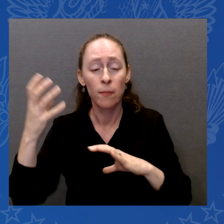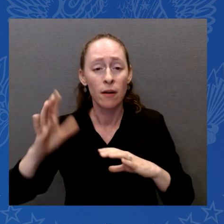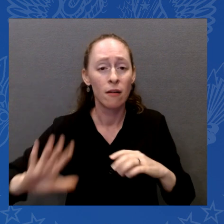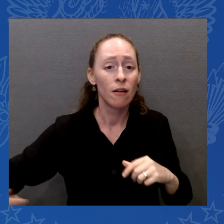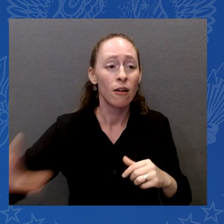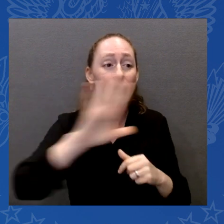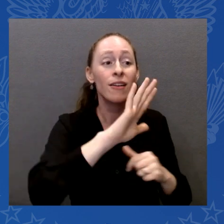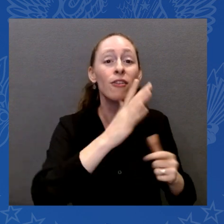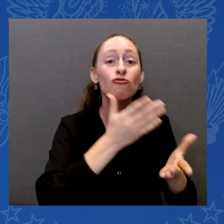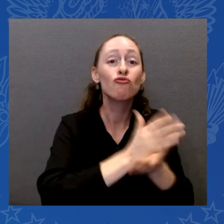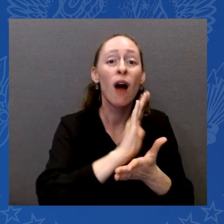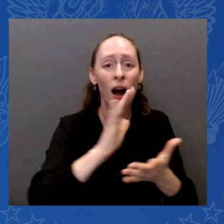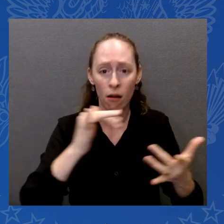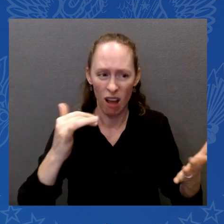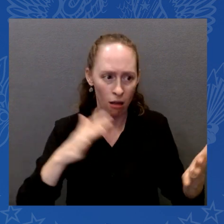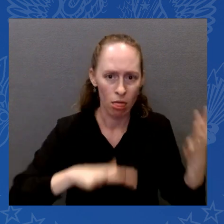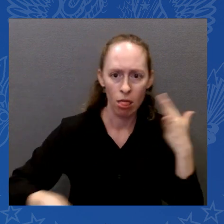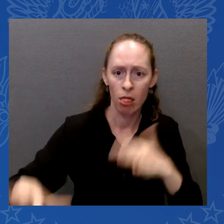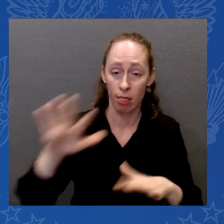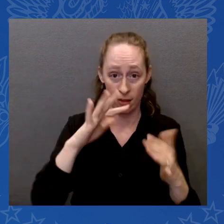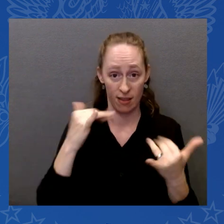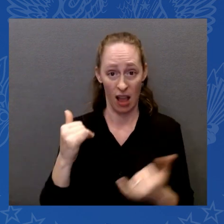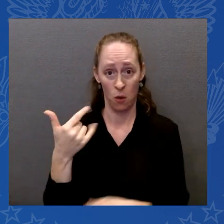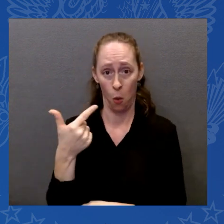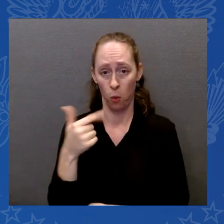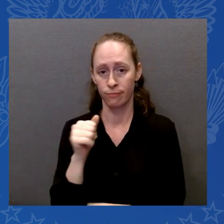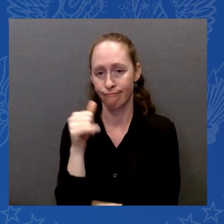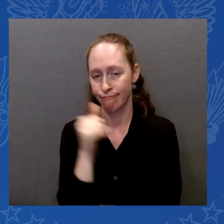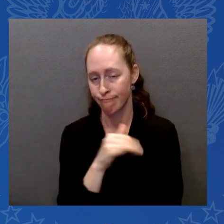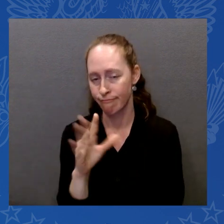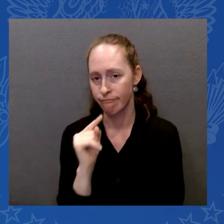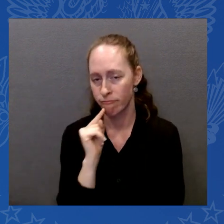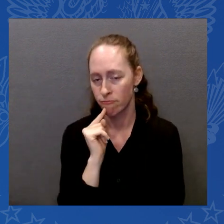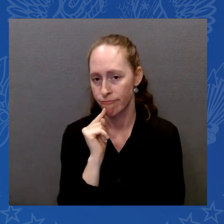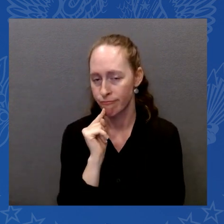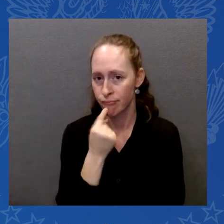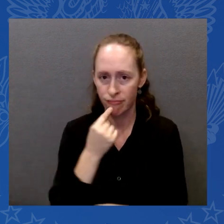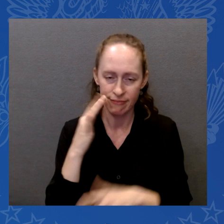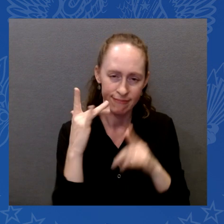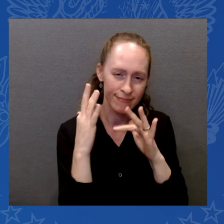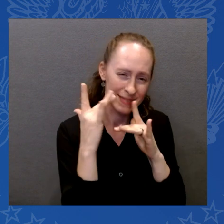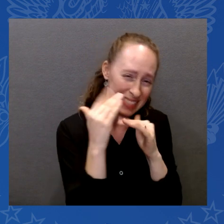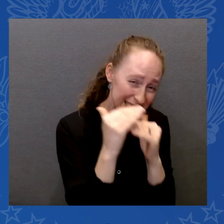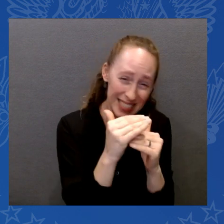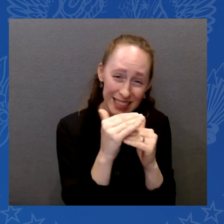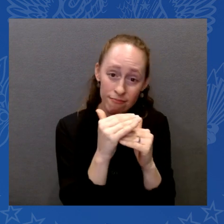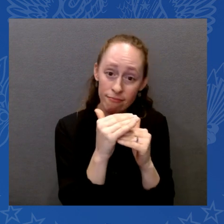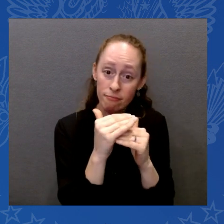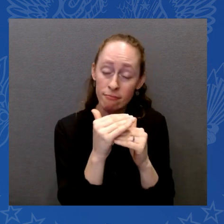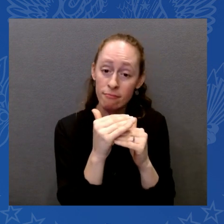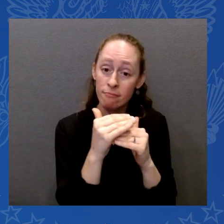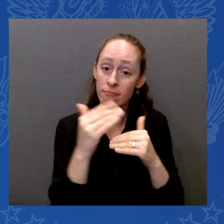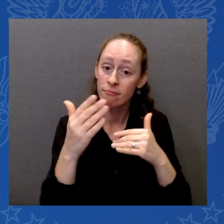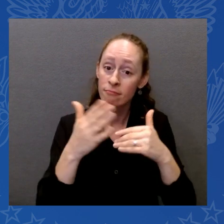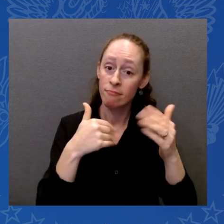and have threatened clinicians with criminal penalties because of a law that is not based in medicine or science.